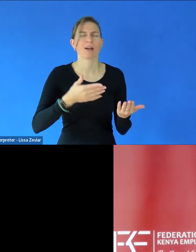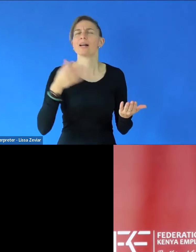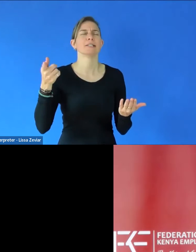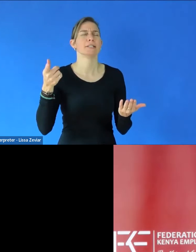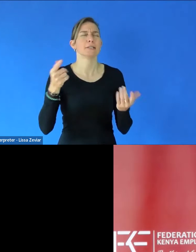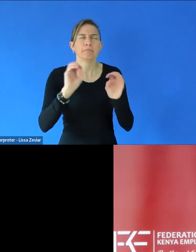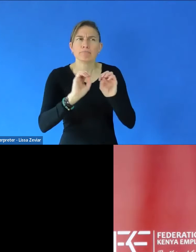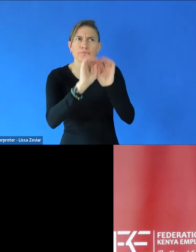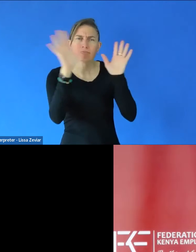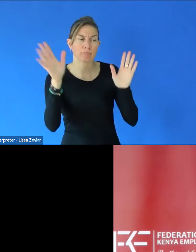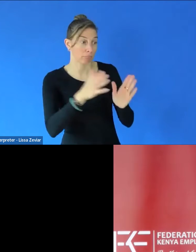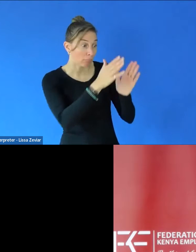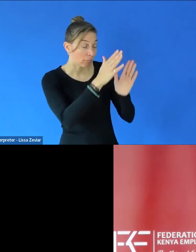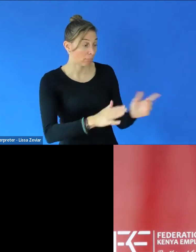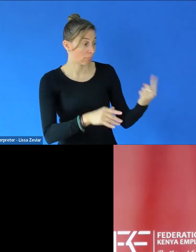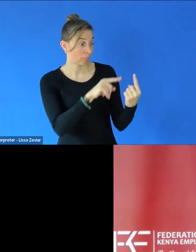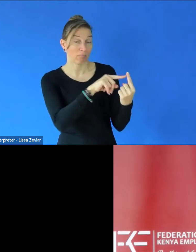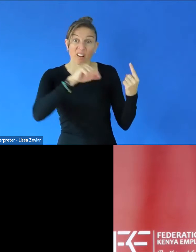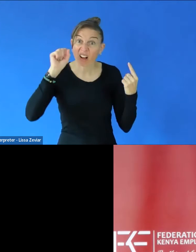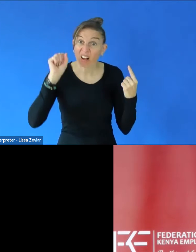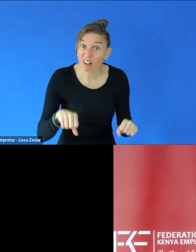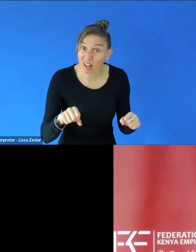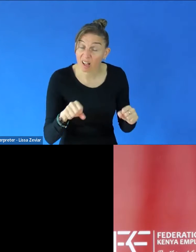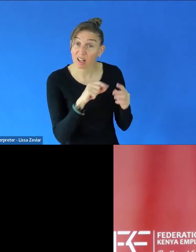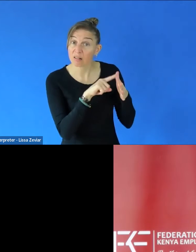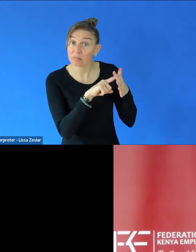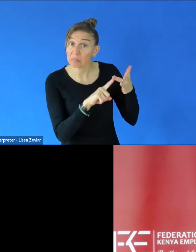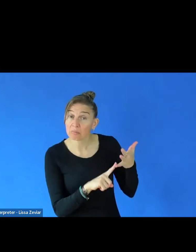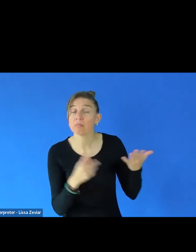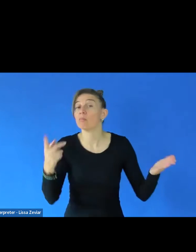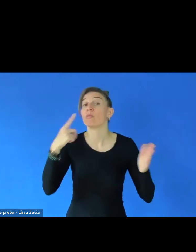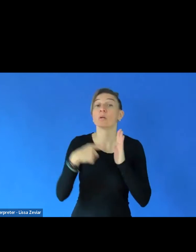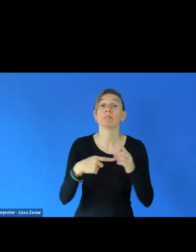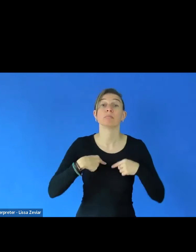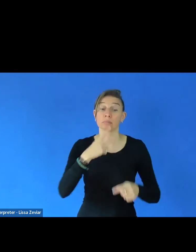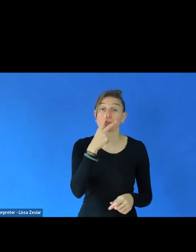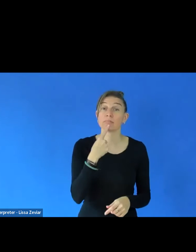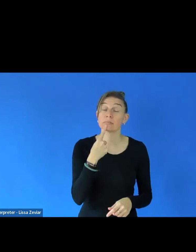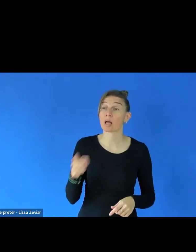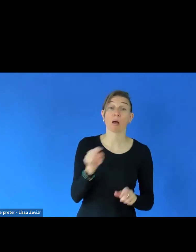of persons with disabilities, for example, if I say persons with visual disabilities,